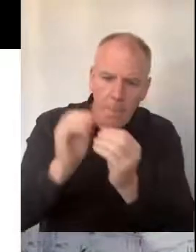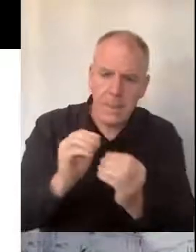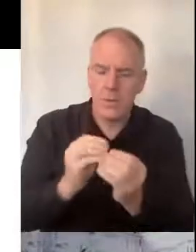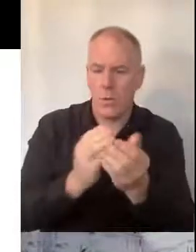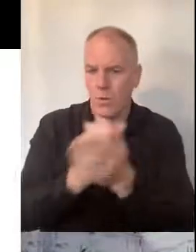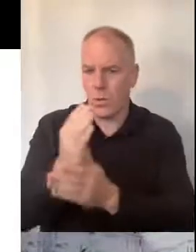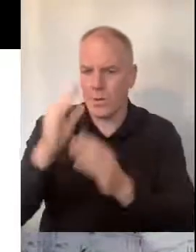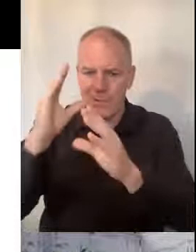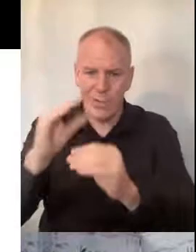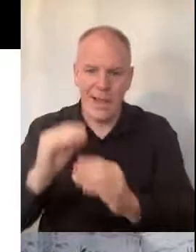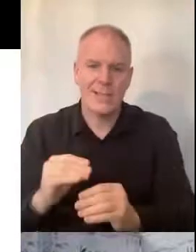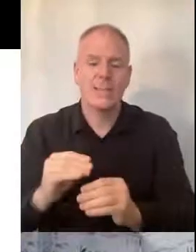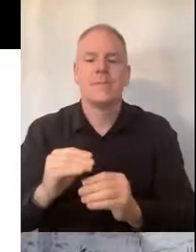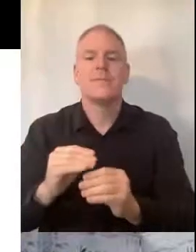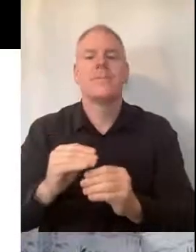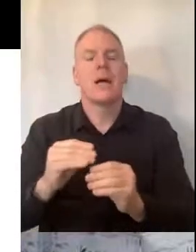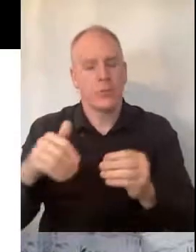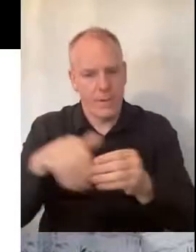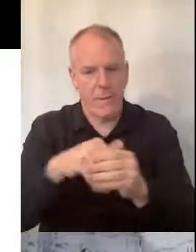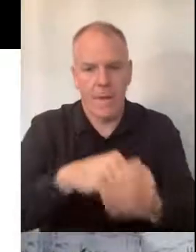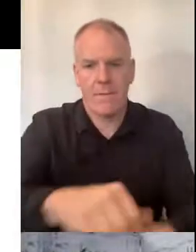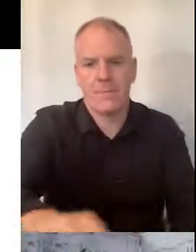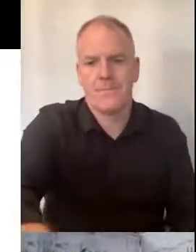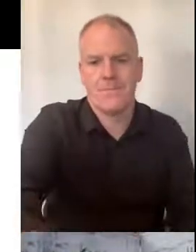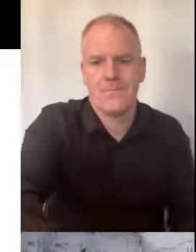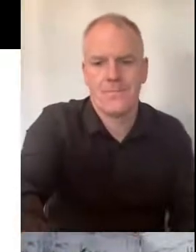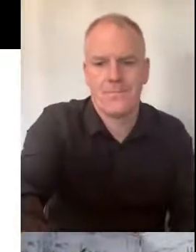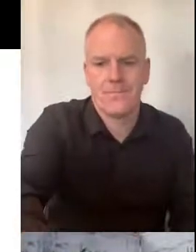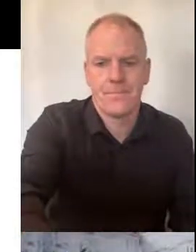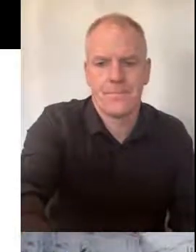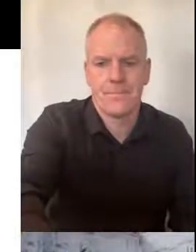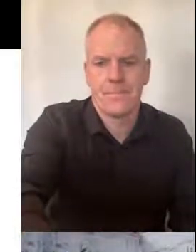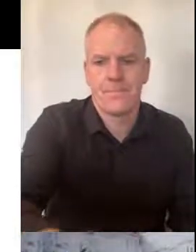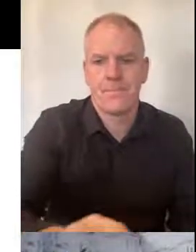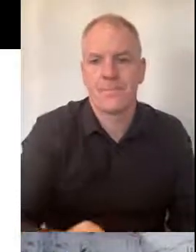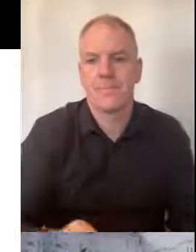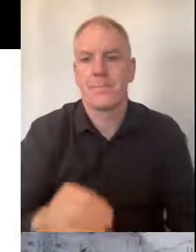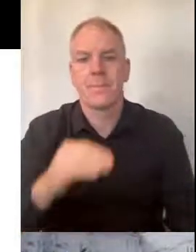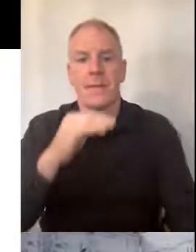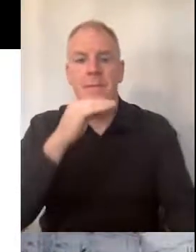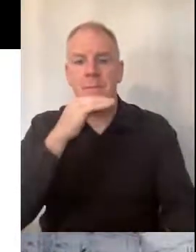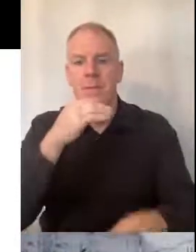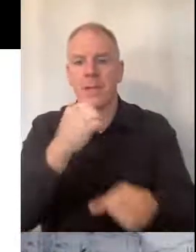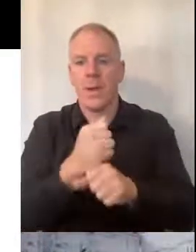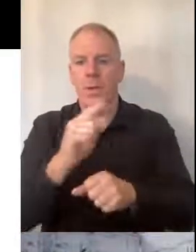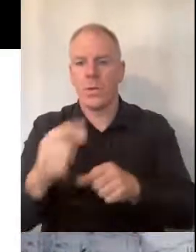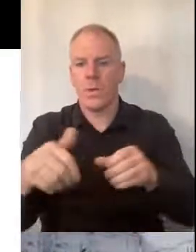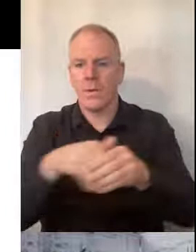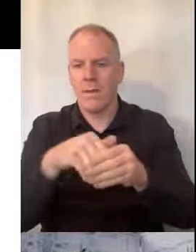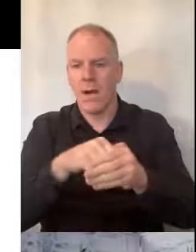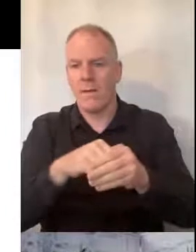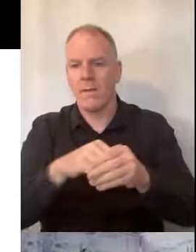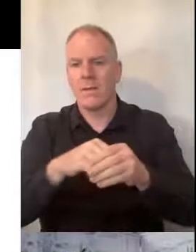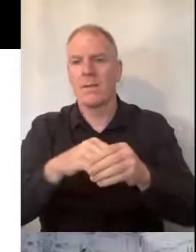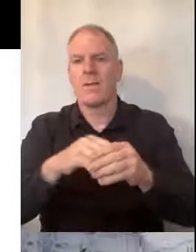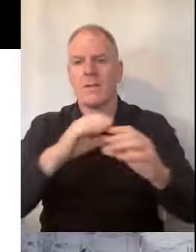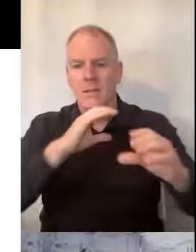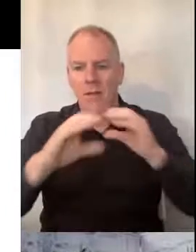chat and just get involved. And that basically comes down to contributing to the conversation. We are all here to learn together.